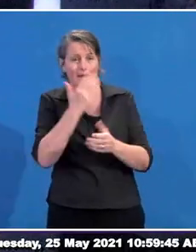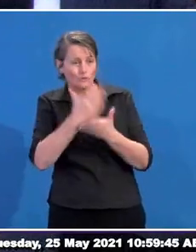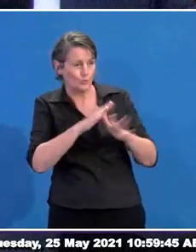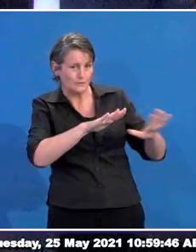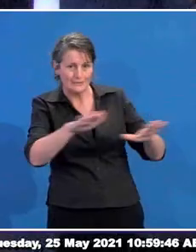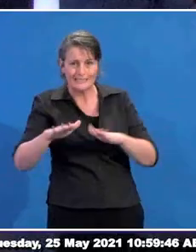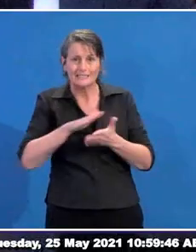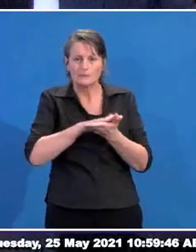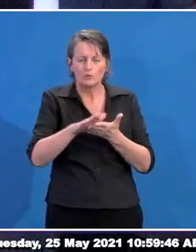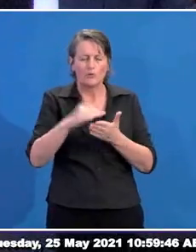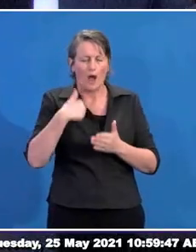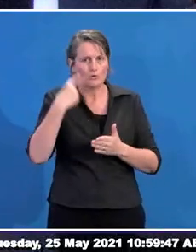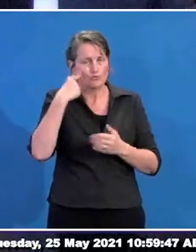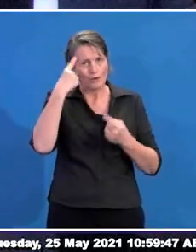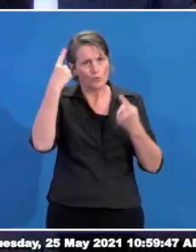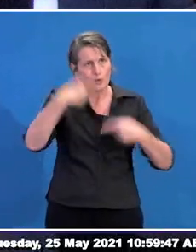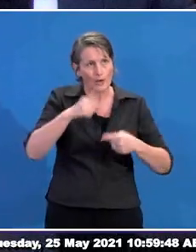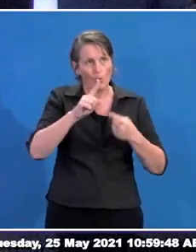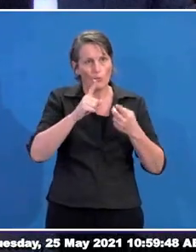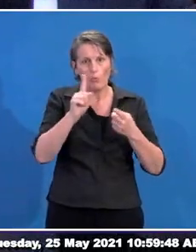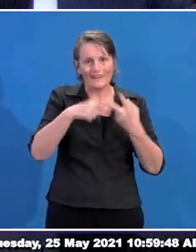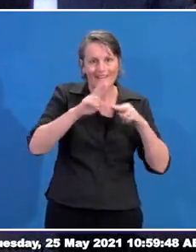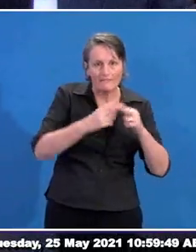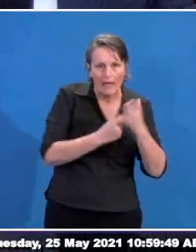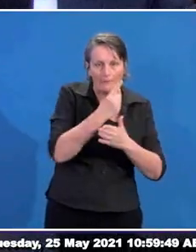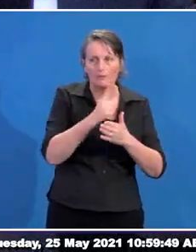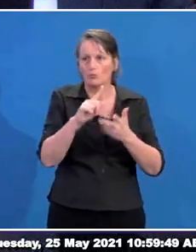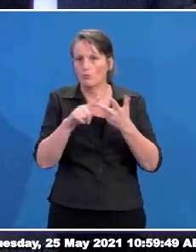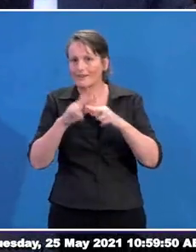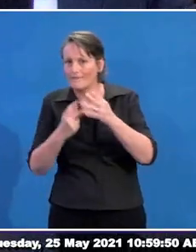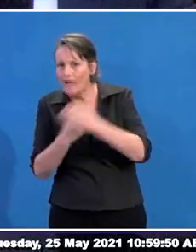like, I was anticipating issues, like, in terms of I was playing out the worst case scenario,